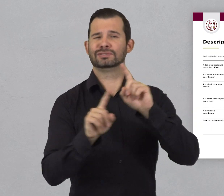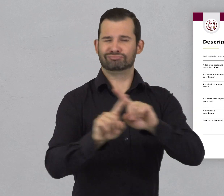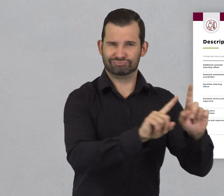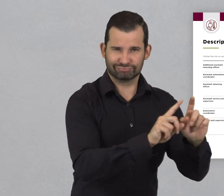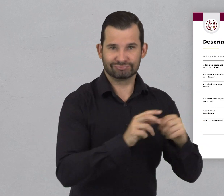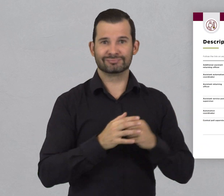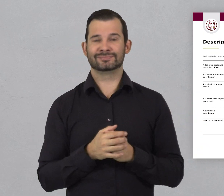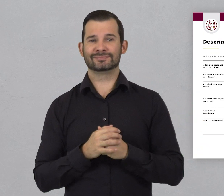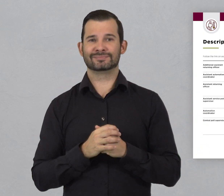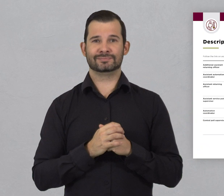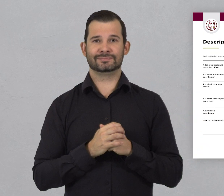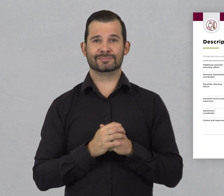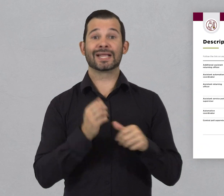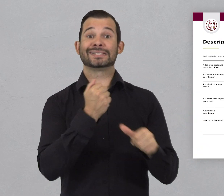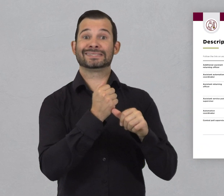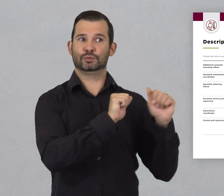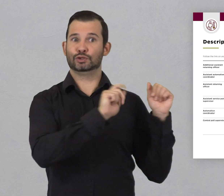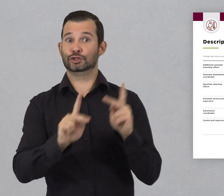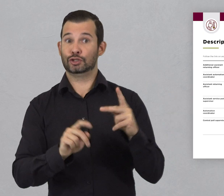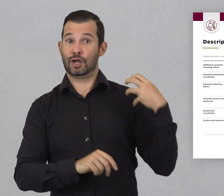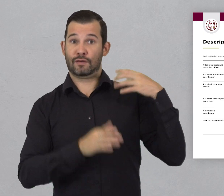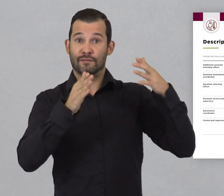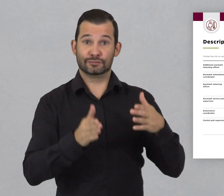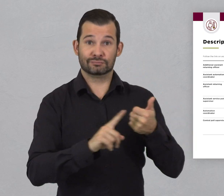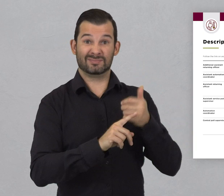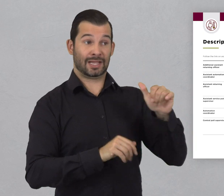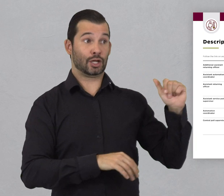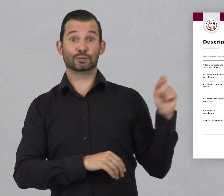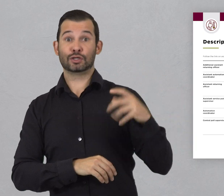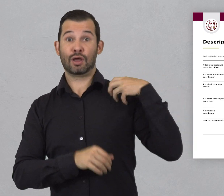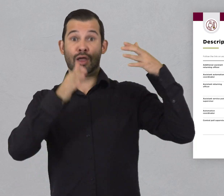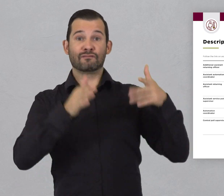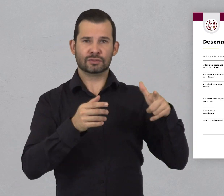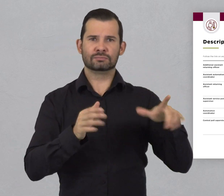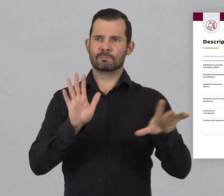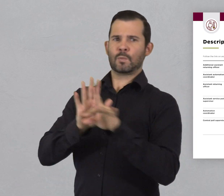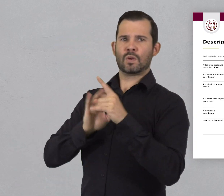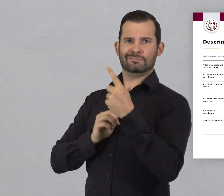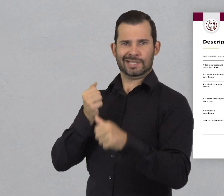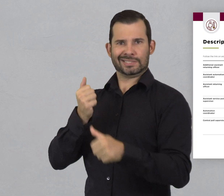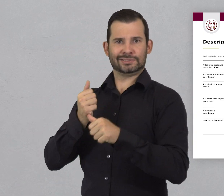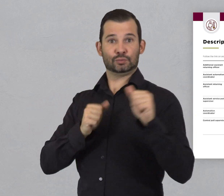Assistant returning officer: The returning officer appoints an assistant returning officer to help